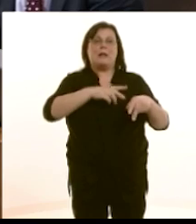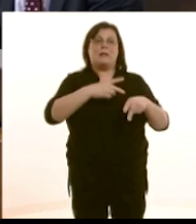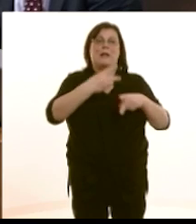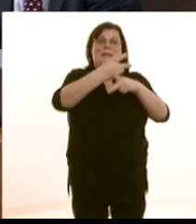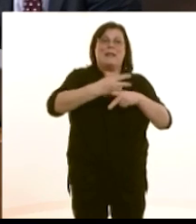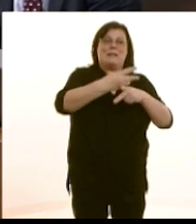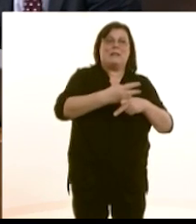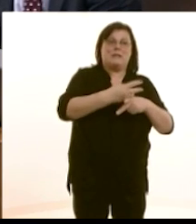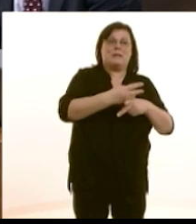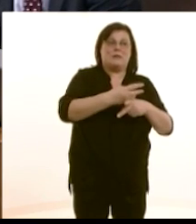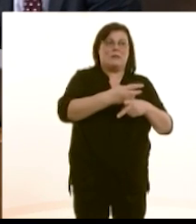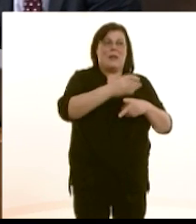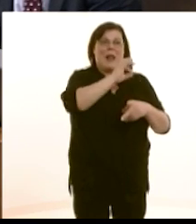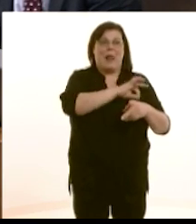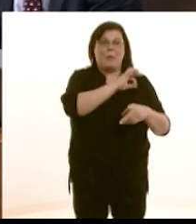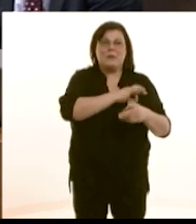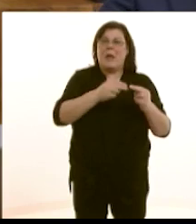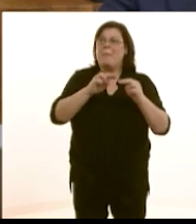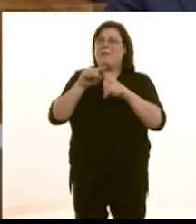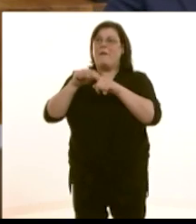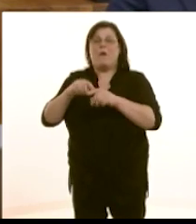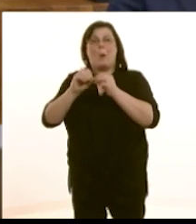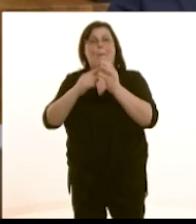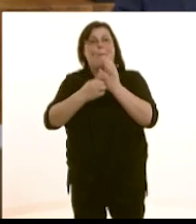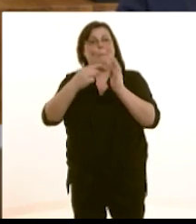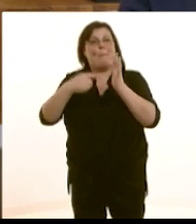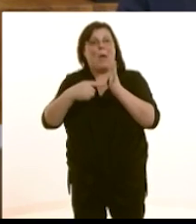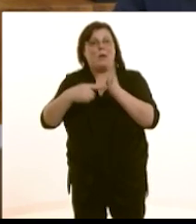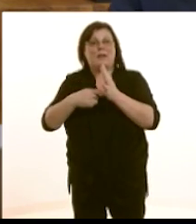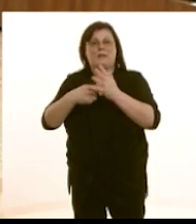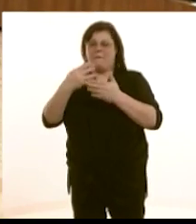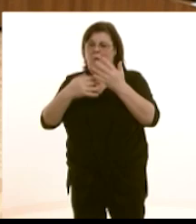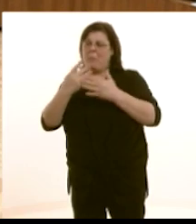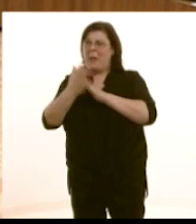be tens of millions of pounds out of pocket. Lindsay Whittle: First Minister, one of the